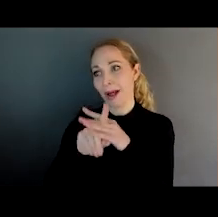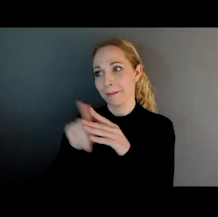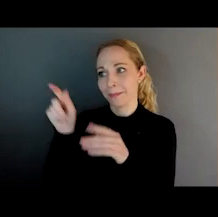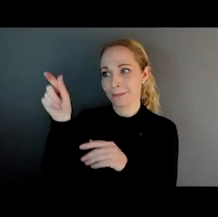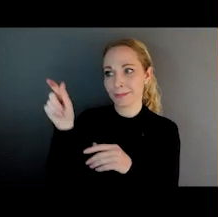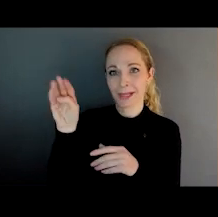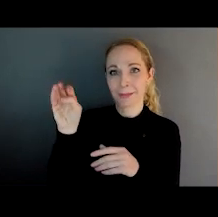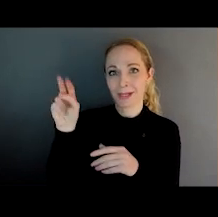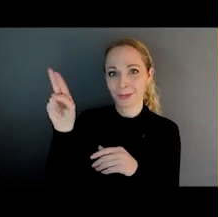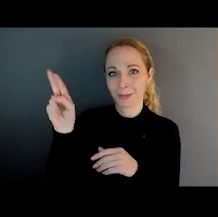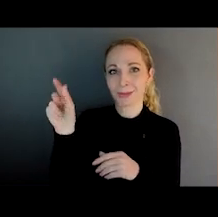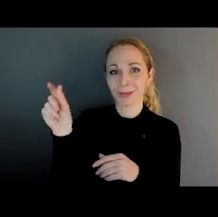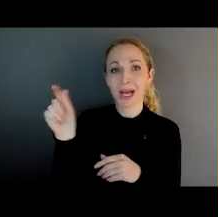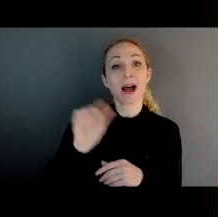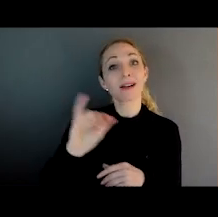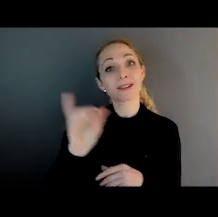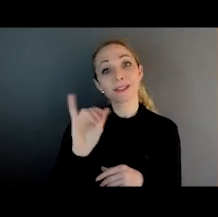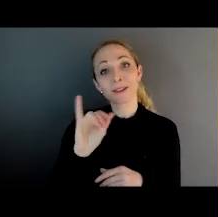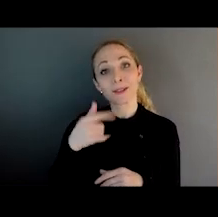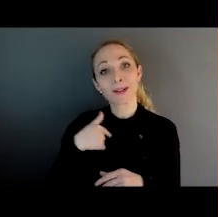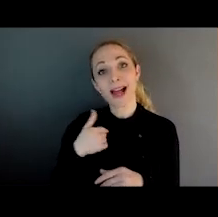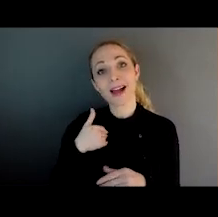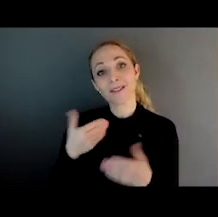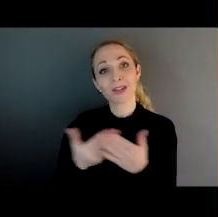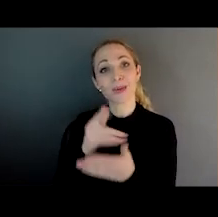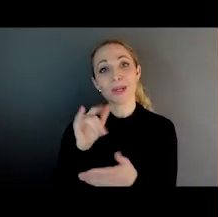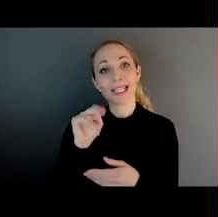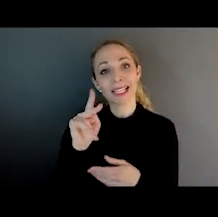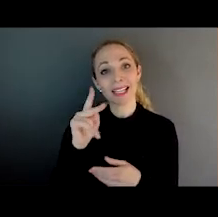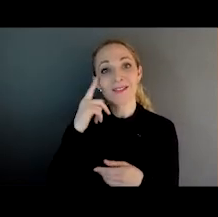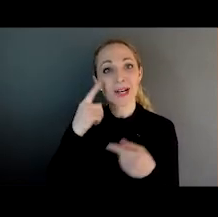ALSO, I HAVE A NEW LINK HERE FOR ANNOUNCEMENTS.